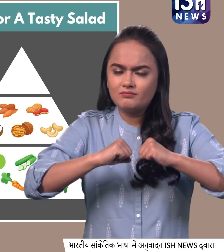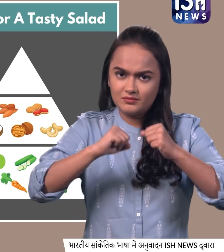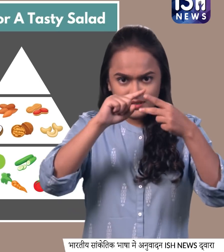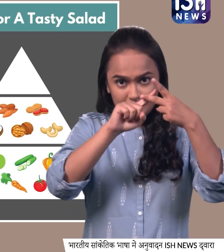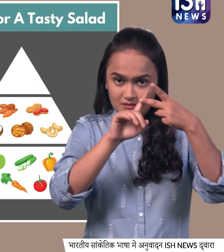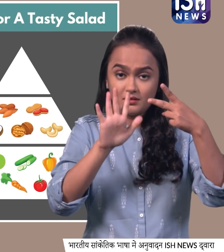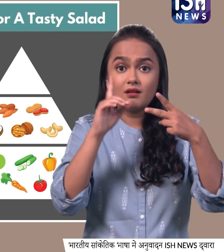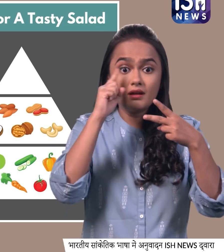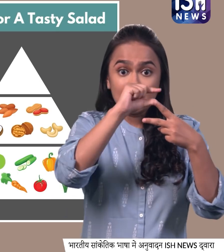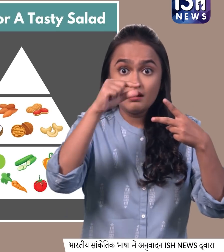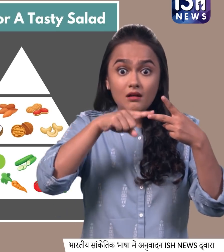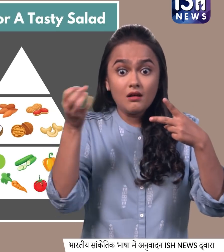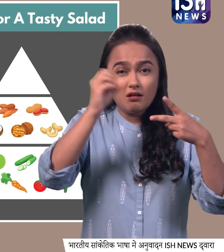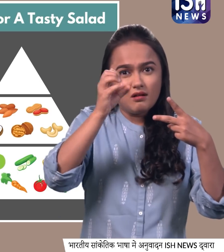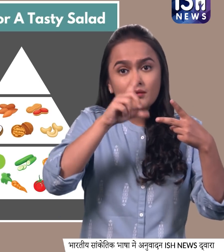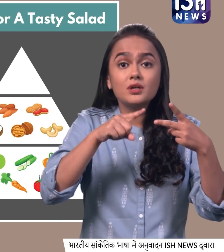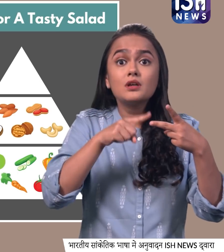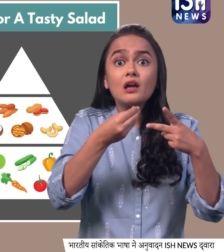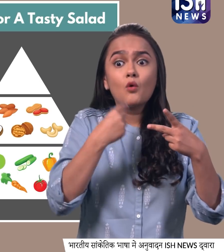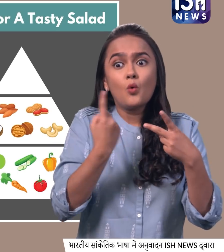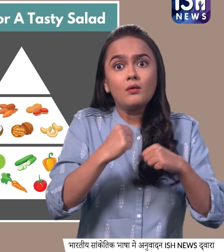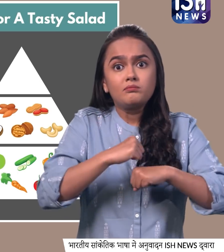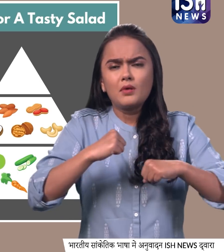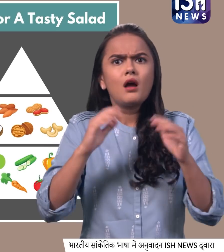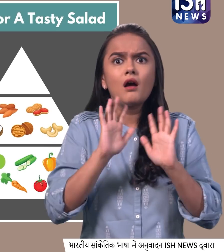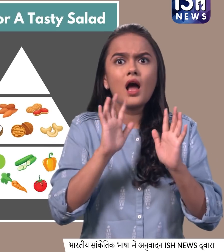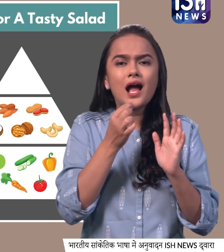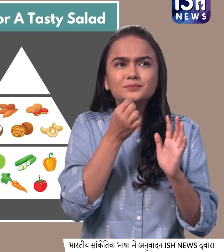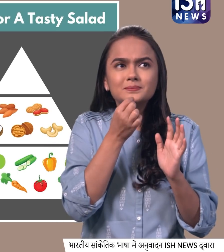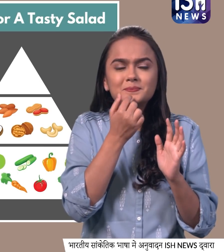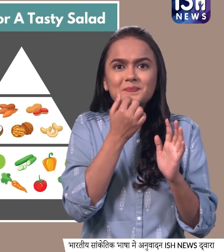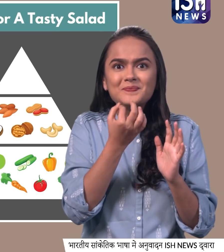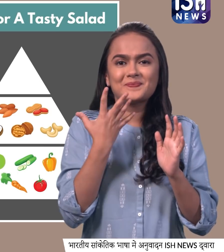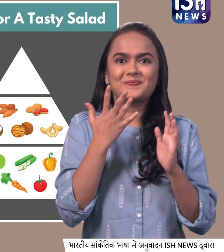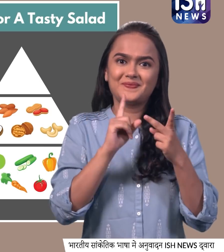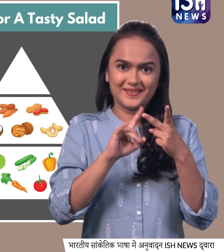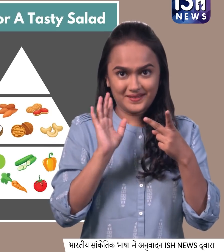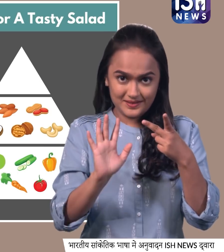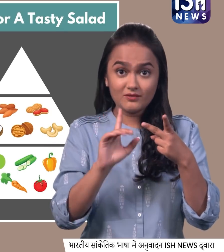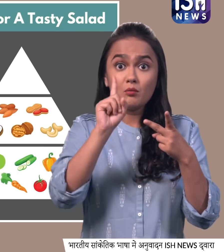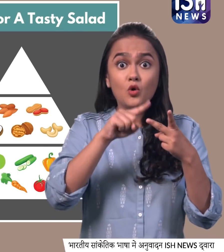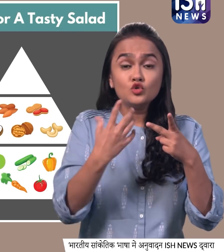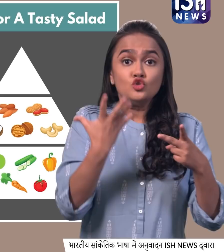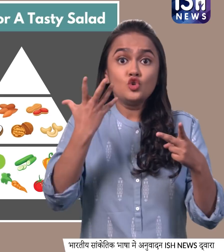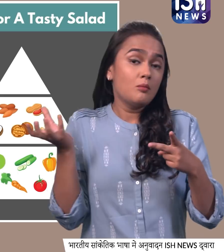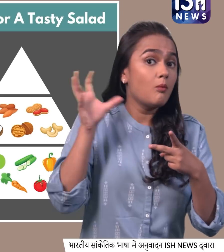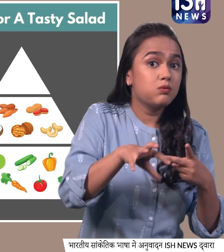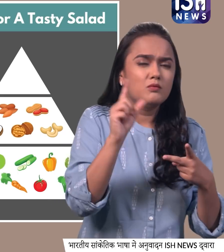Nuts and seeds don't just bring fats, but also a crunch to your salads But don't add too many of them